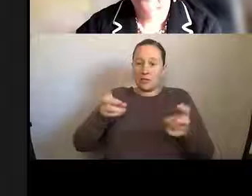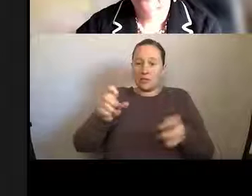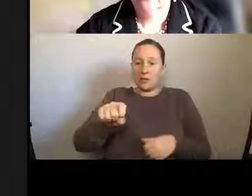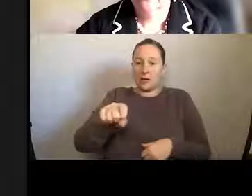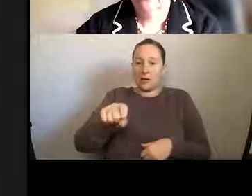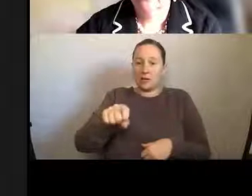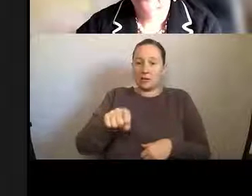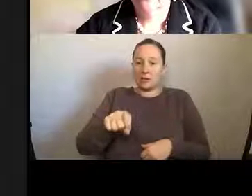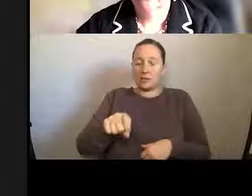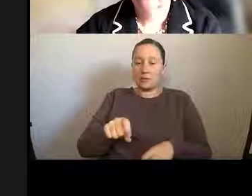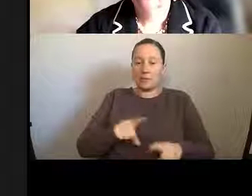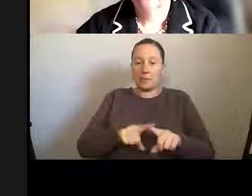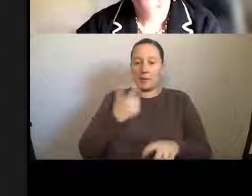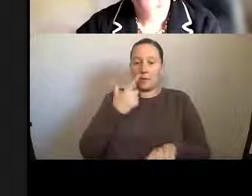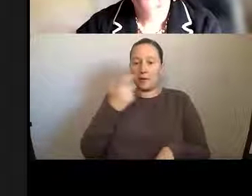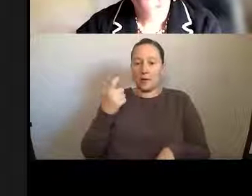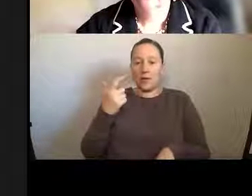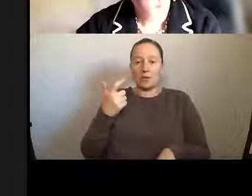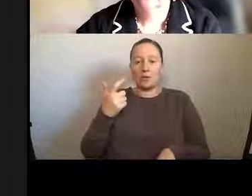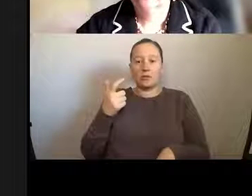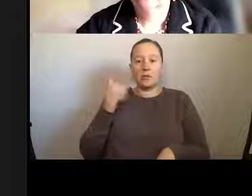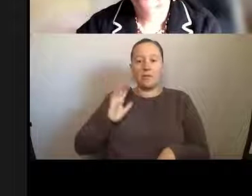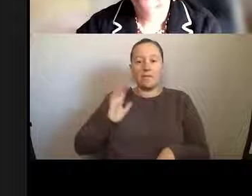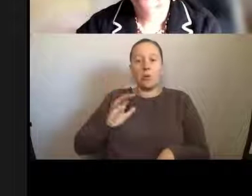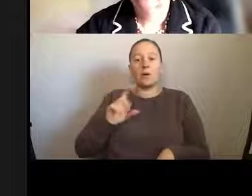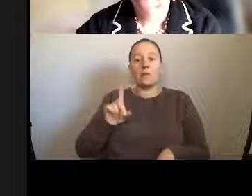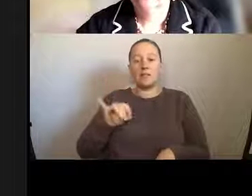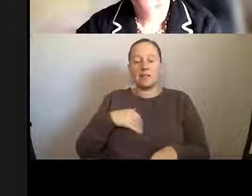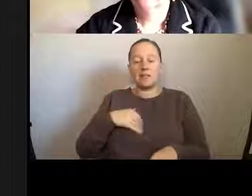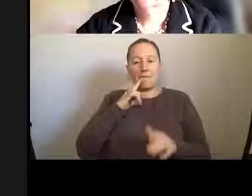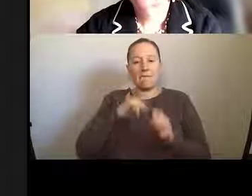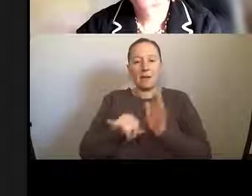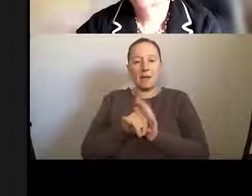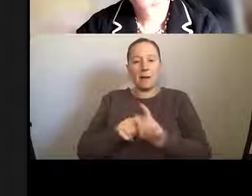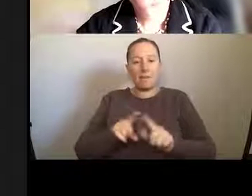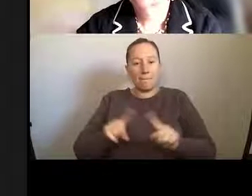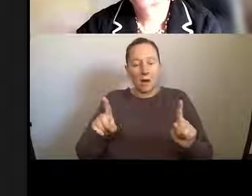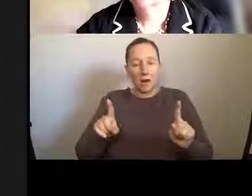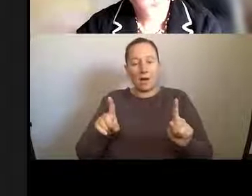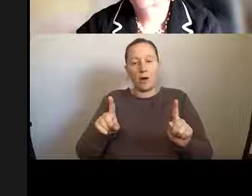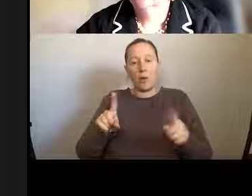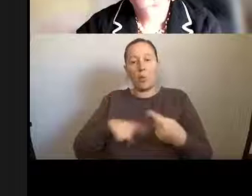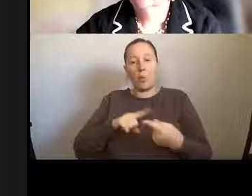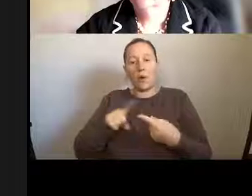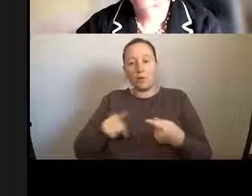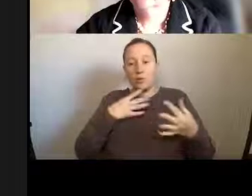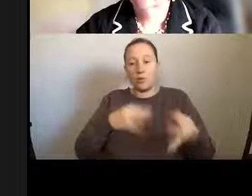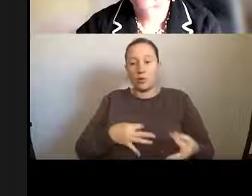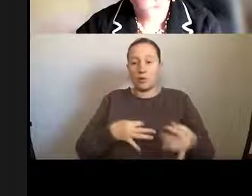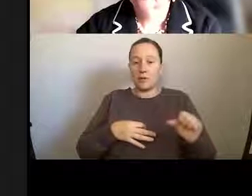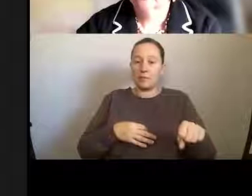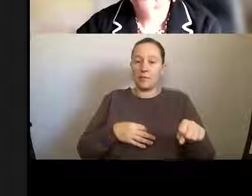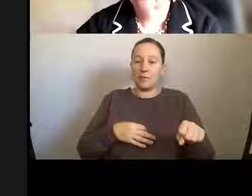you're considered to have identifiers. But once you made that determination you look at exemption four,